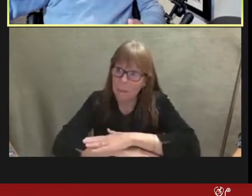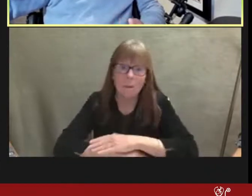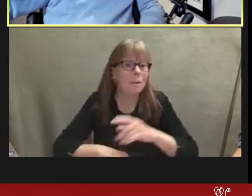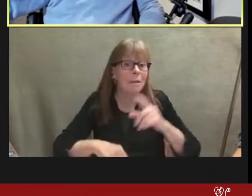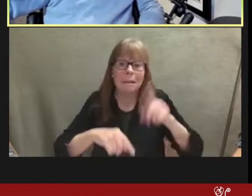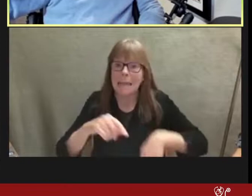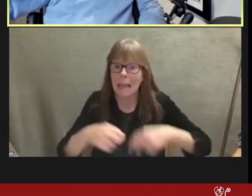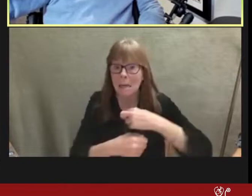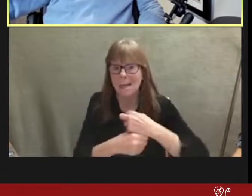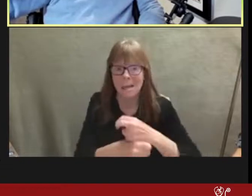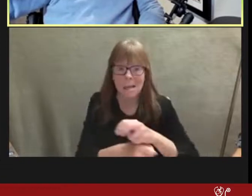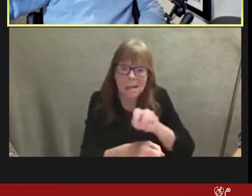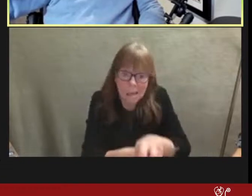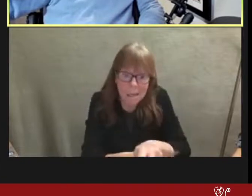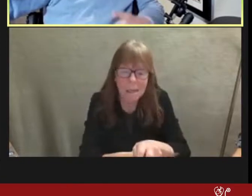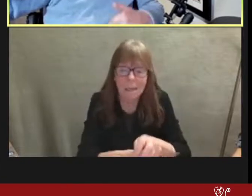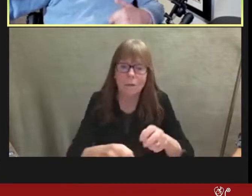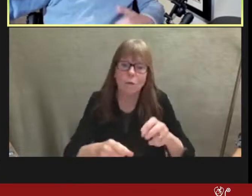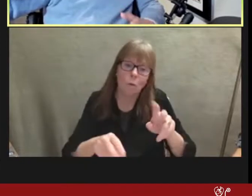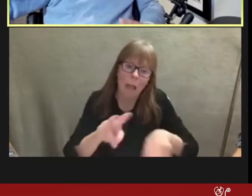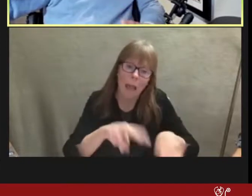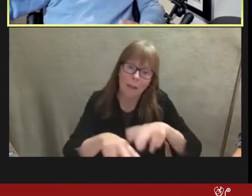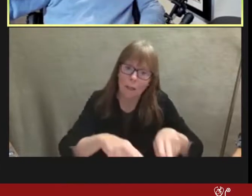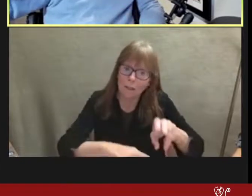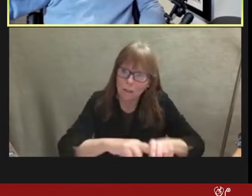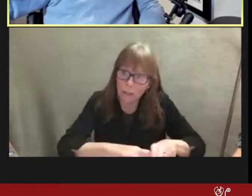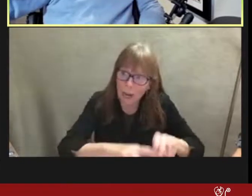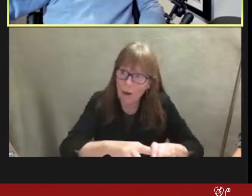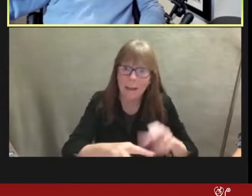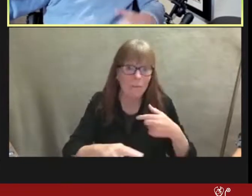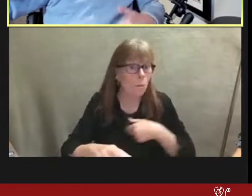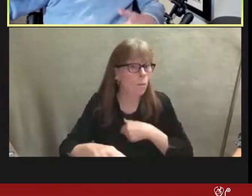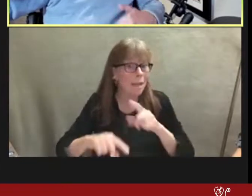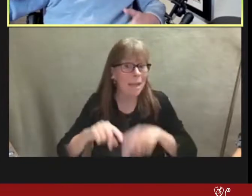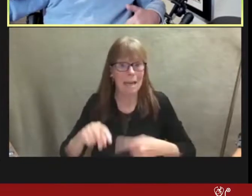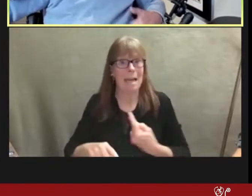equipment. And for those of us who cannot independently transfer, our lived experience is